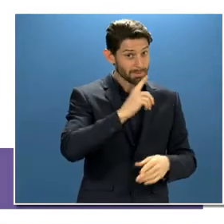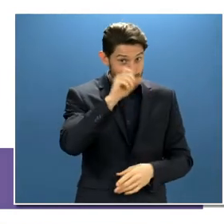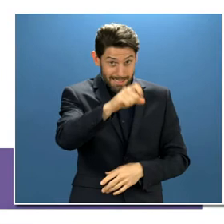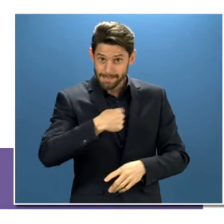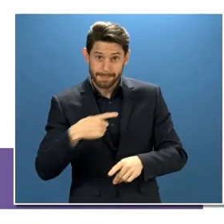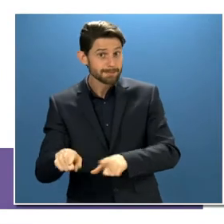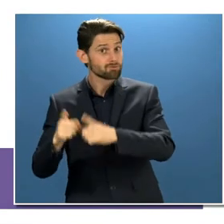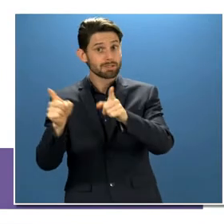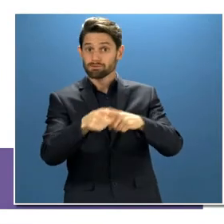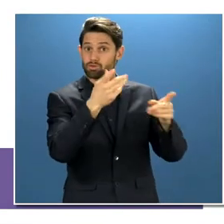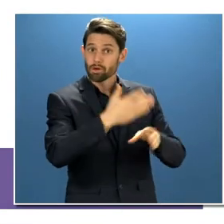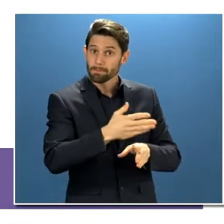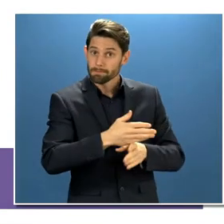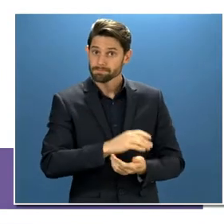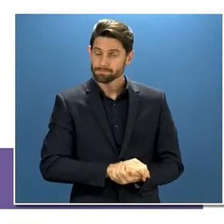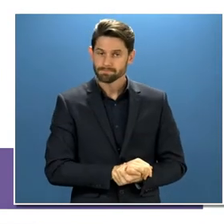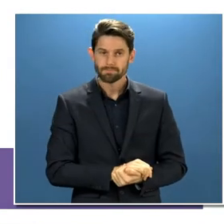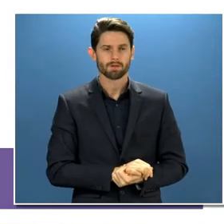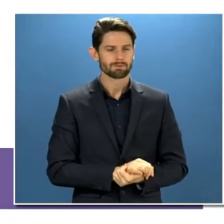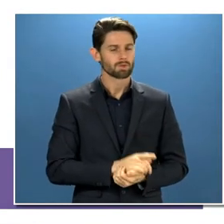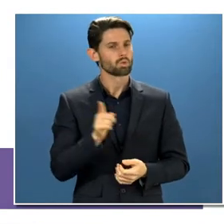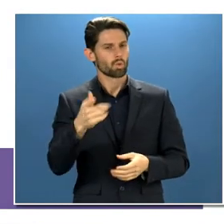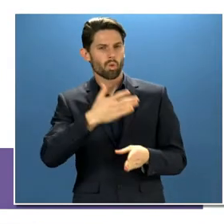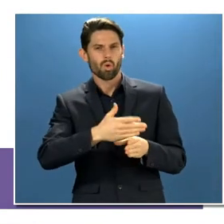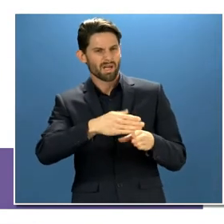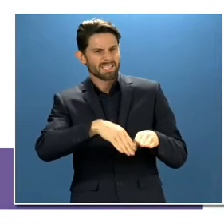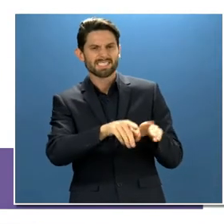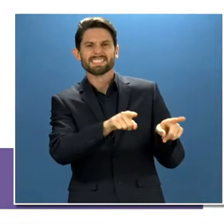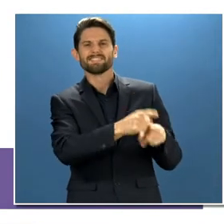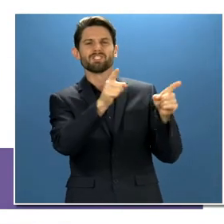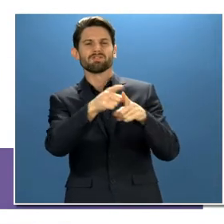In terms of when you have had the jobs, what has worked for you